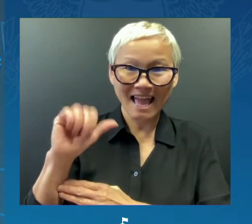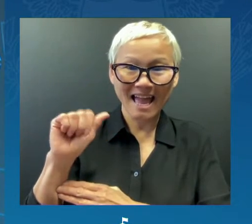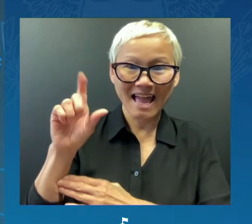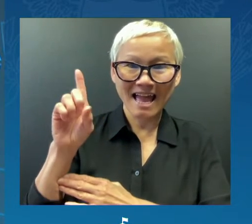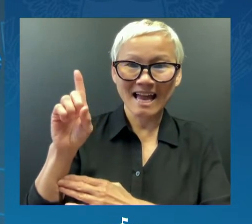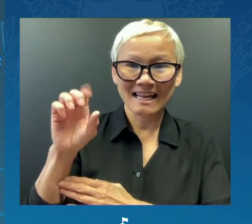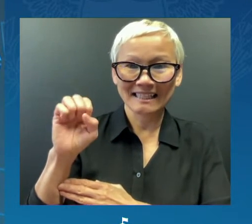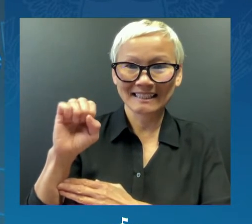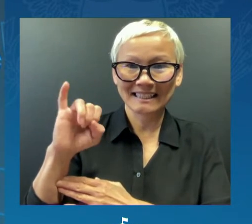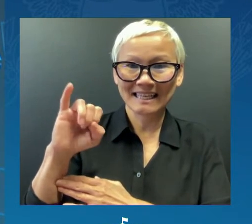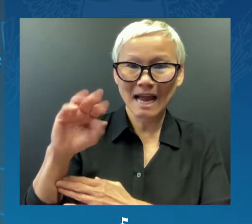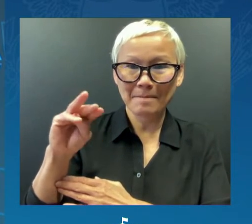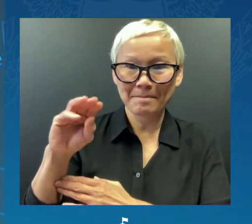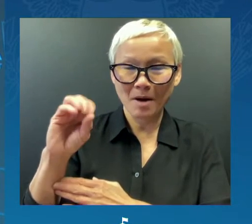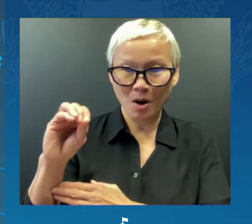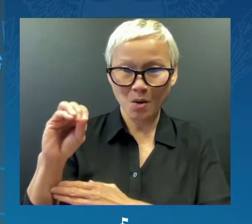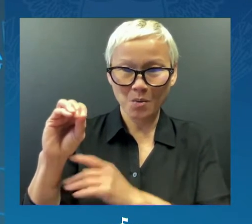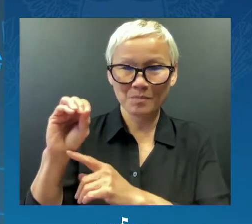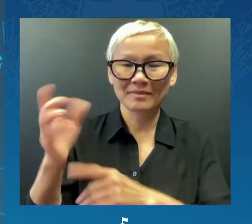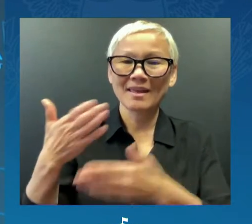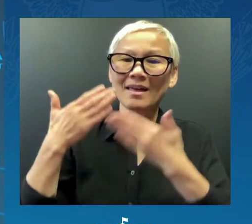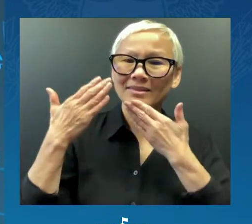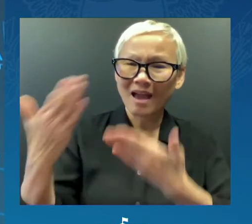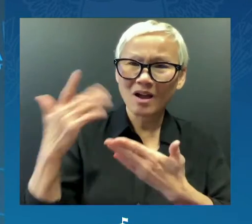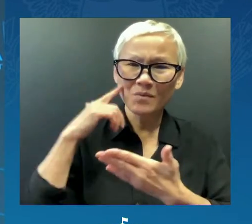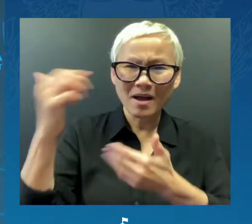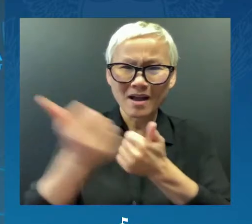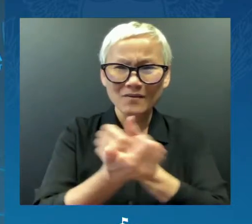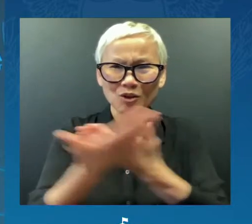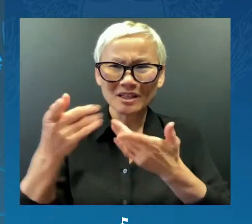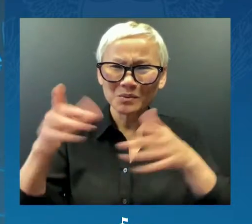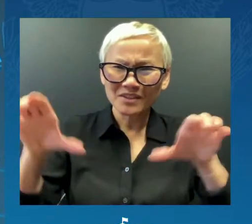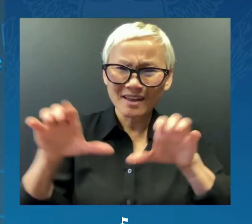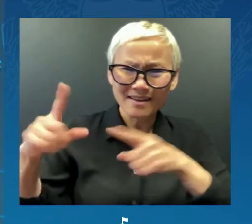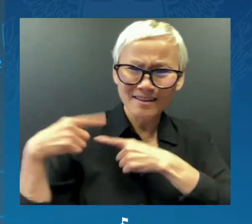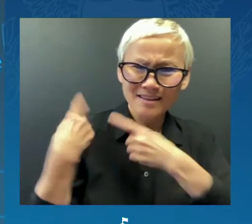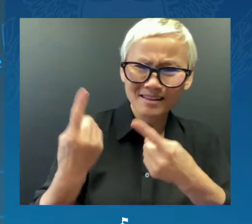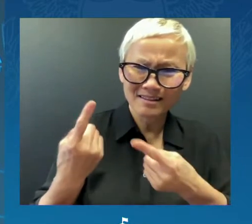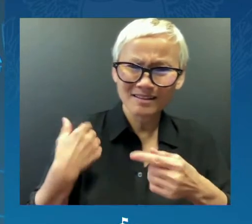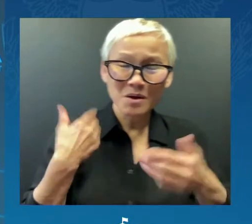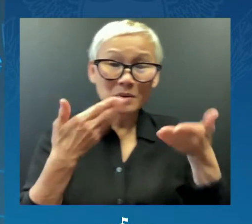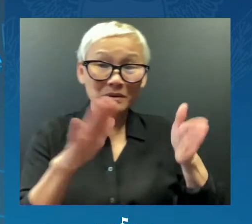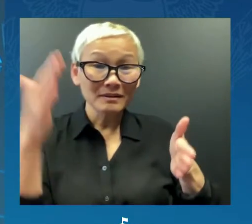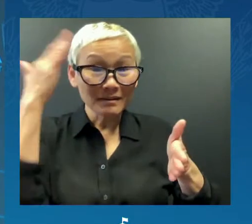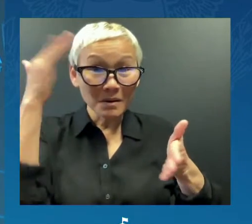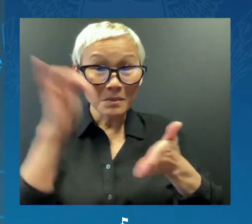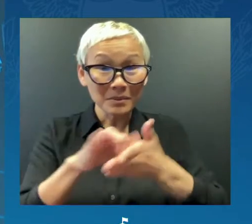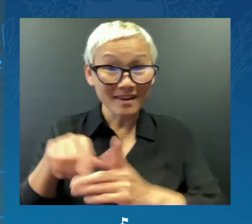I will tell you what many of you probably know about him: From the implementation of the American Rescue Plan